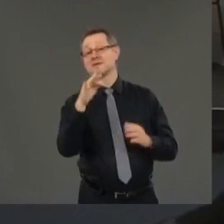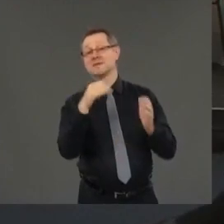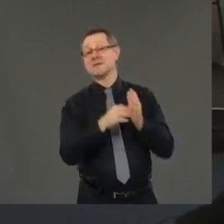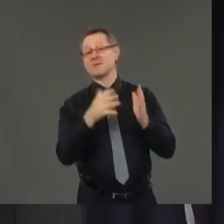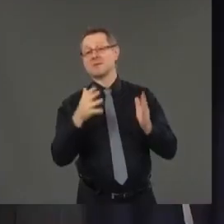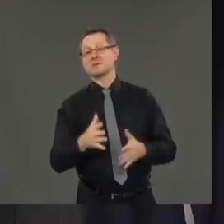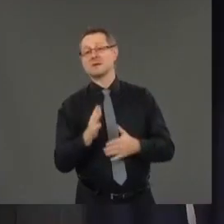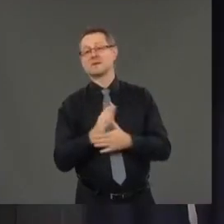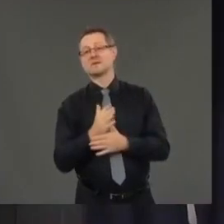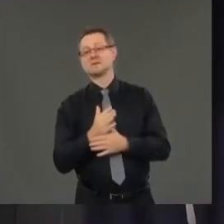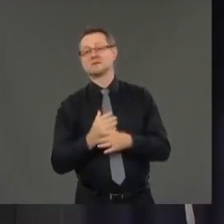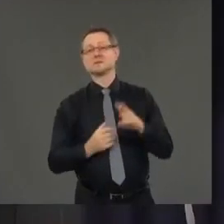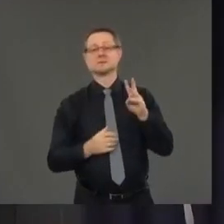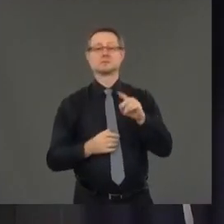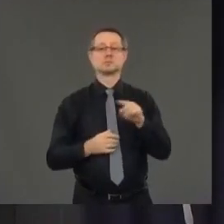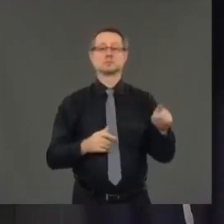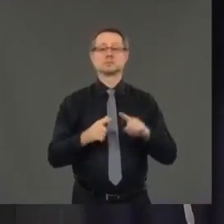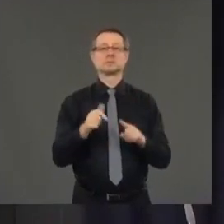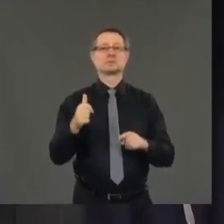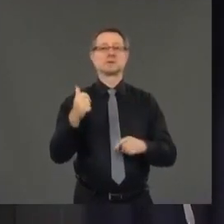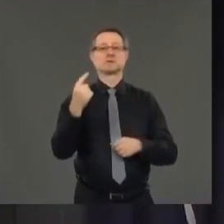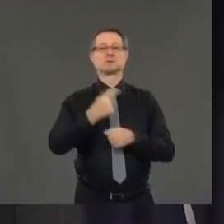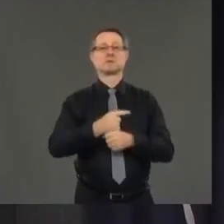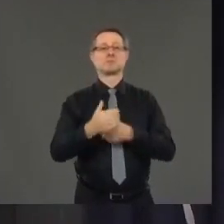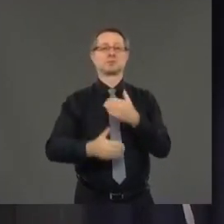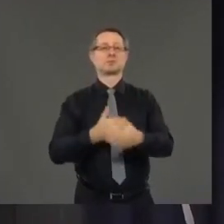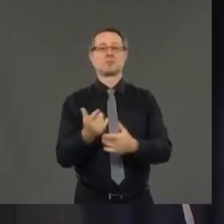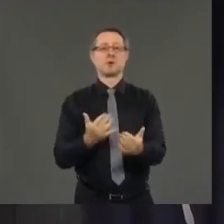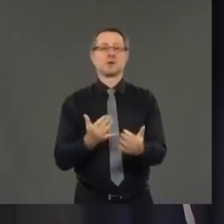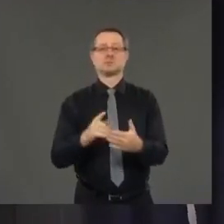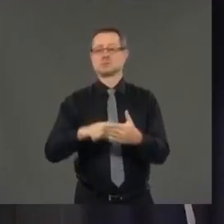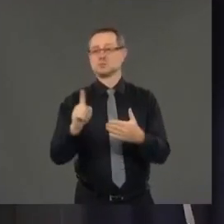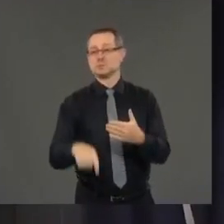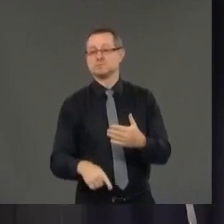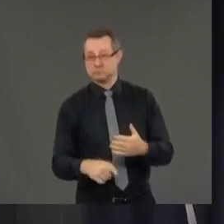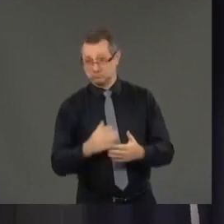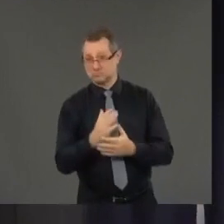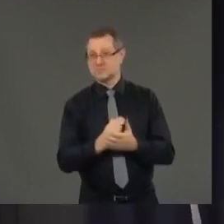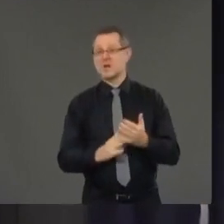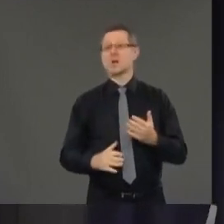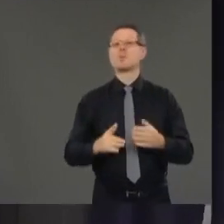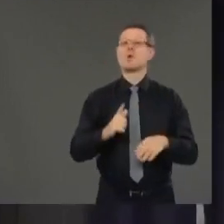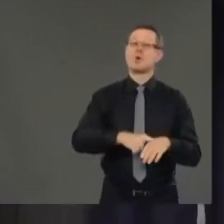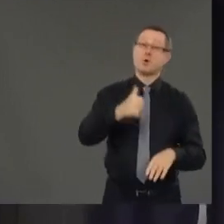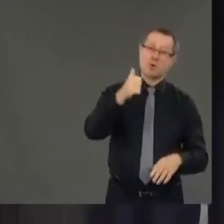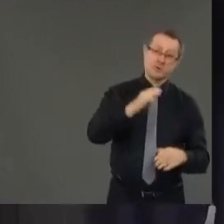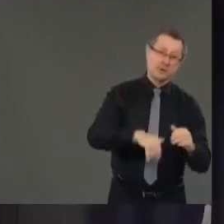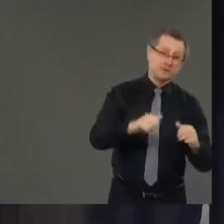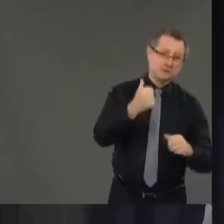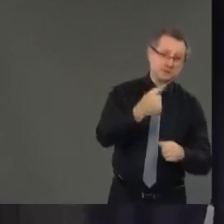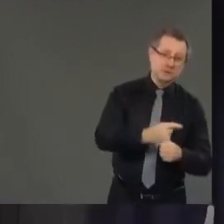SO THE OTHER 19, RIGHT? ANOTHER 19,000, YOU'RE SEEING